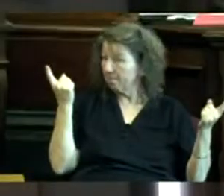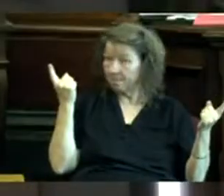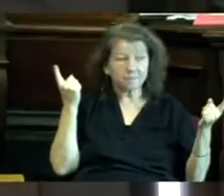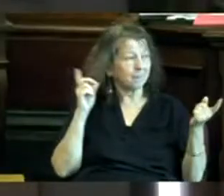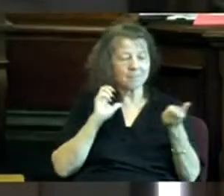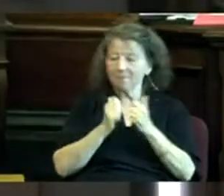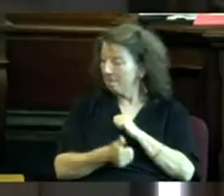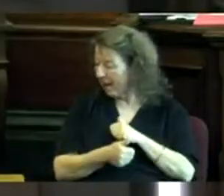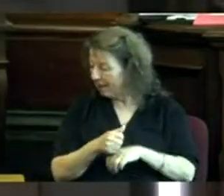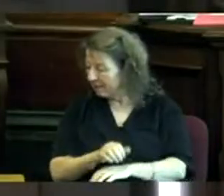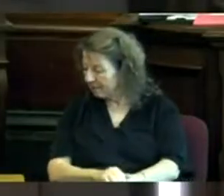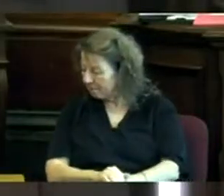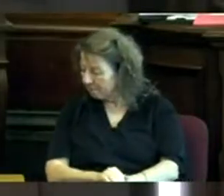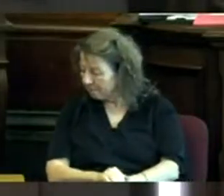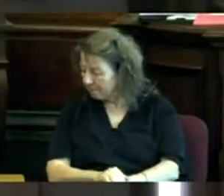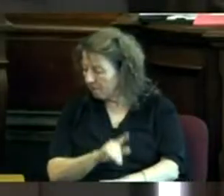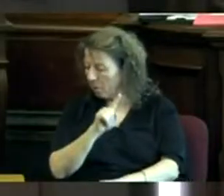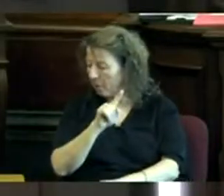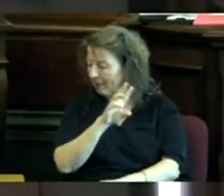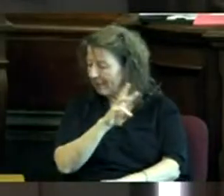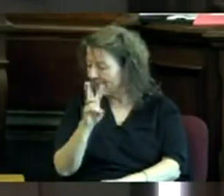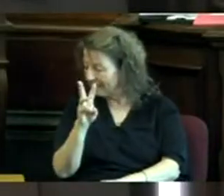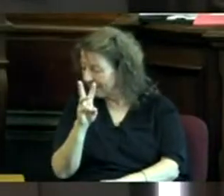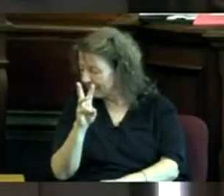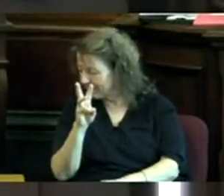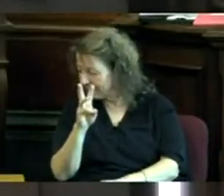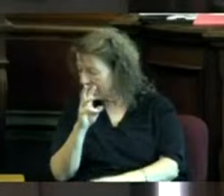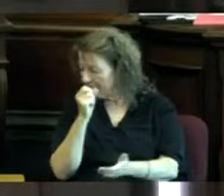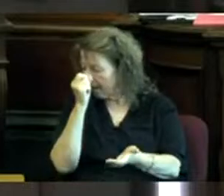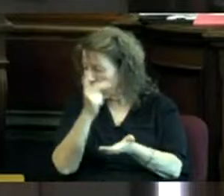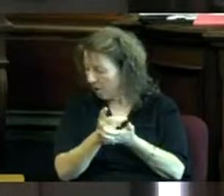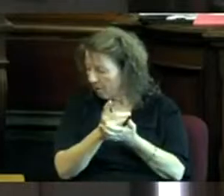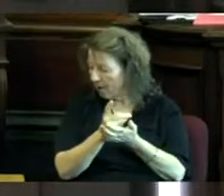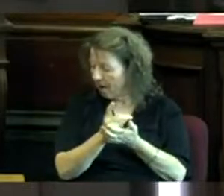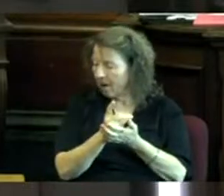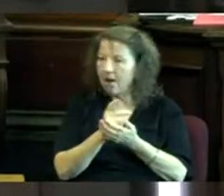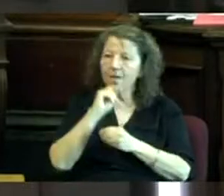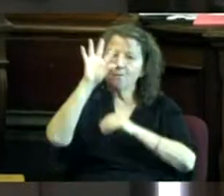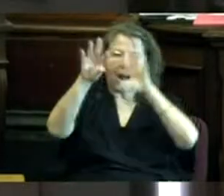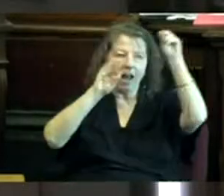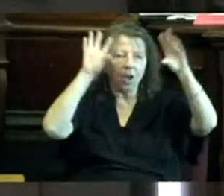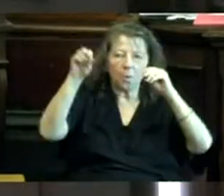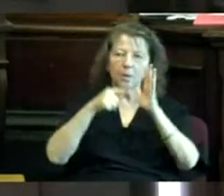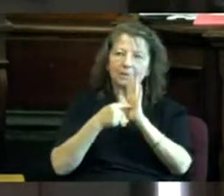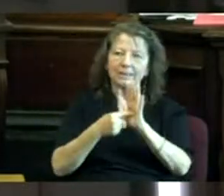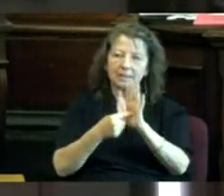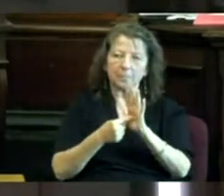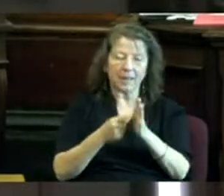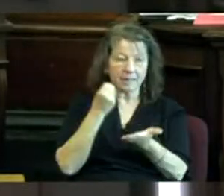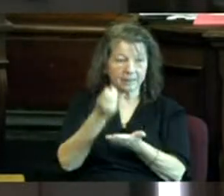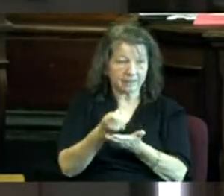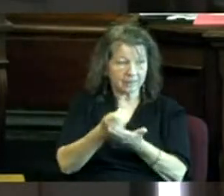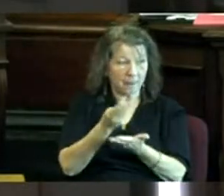you. All those in favor please say aye. Aye. Any opposed?